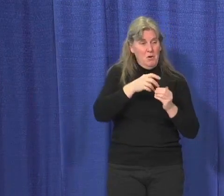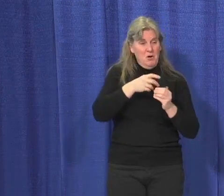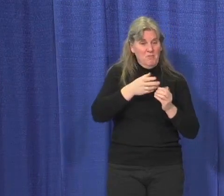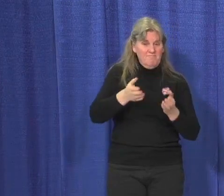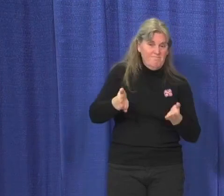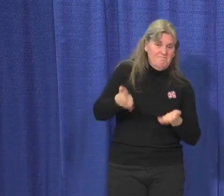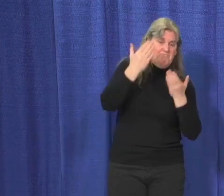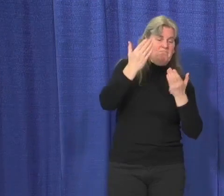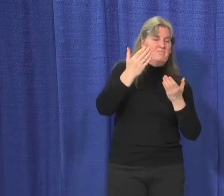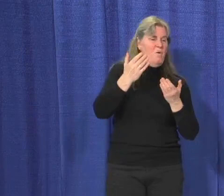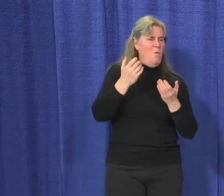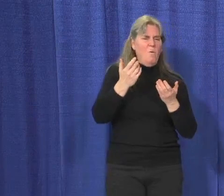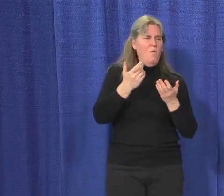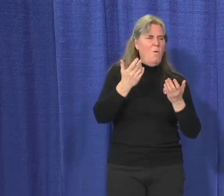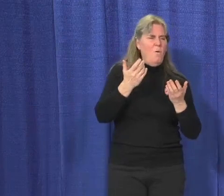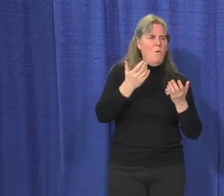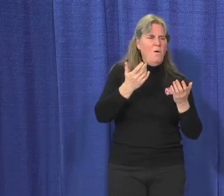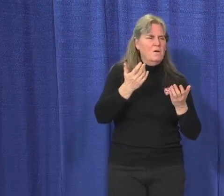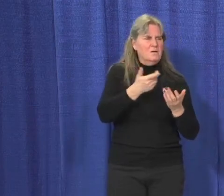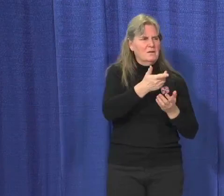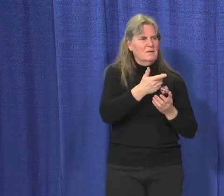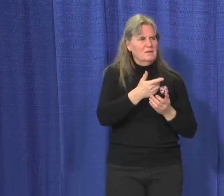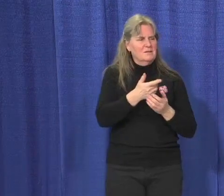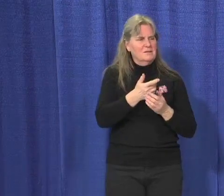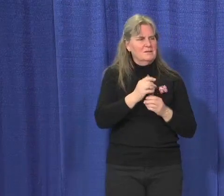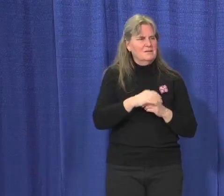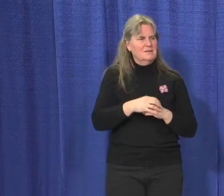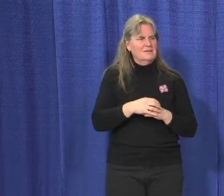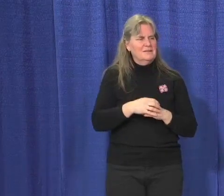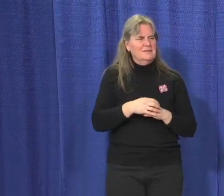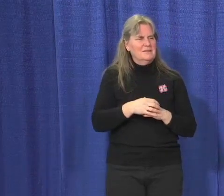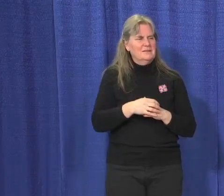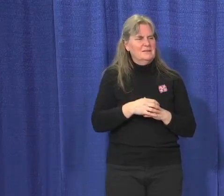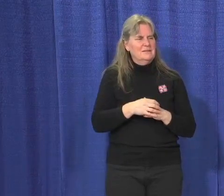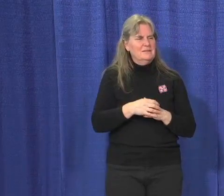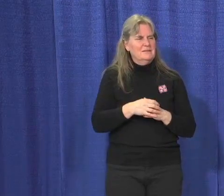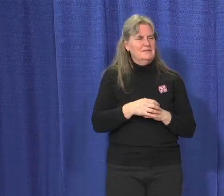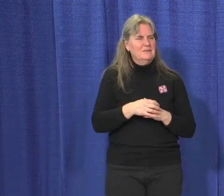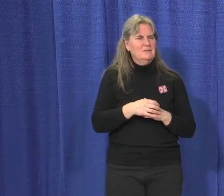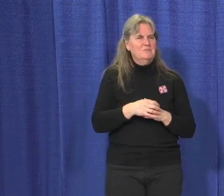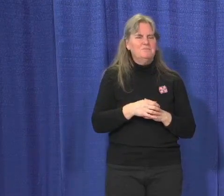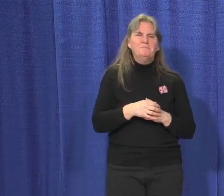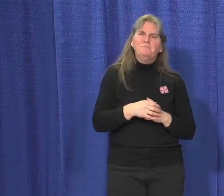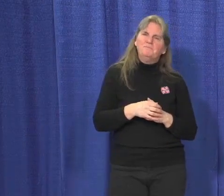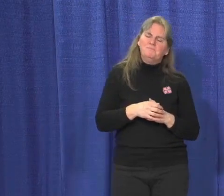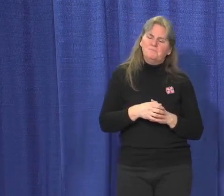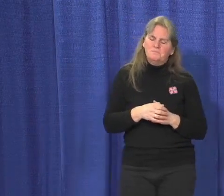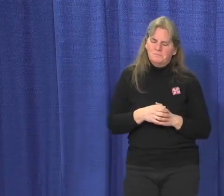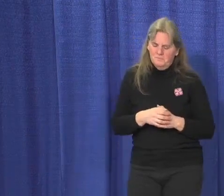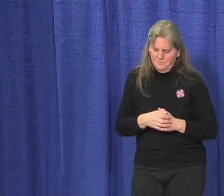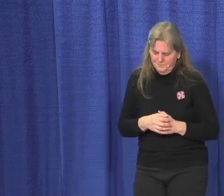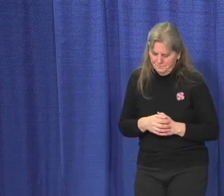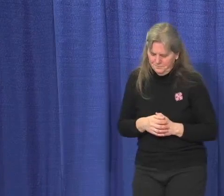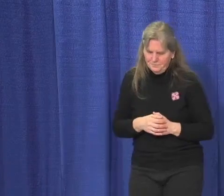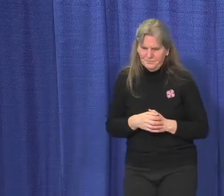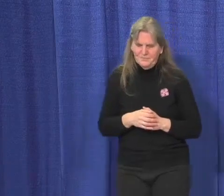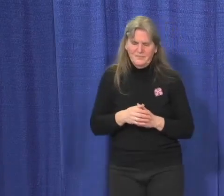75 percent.